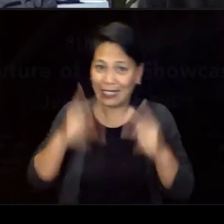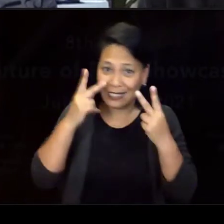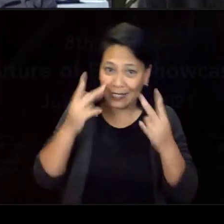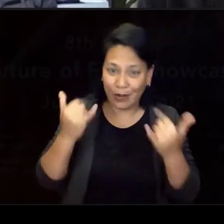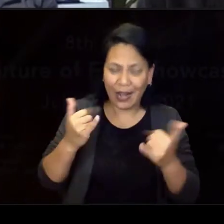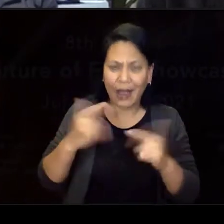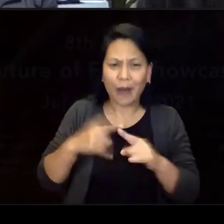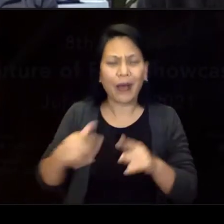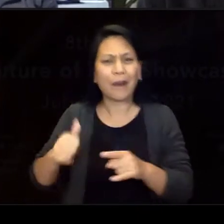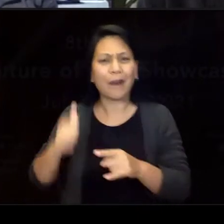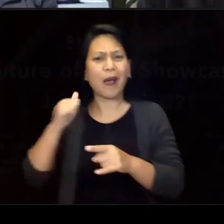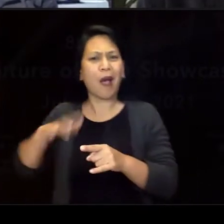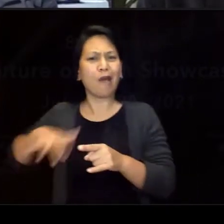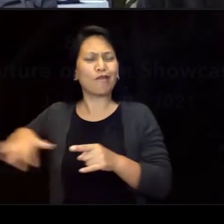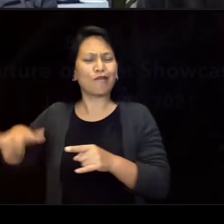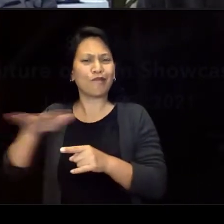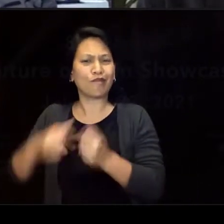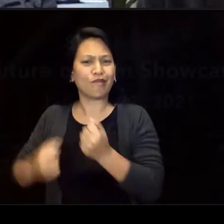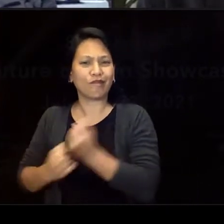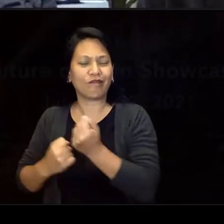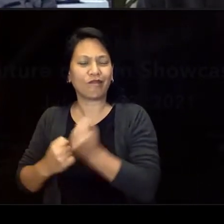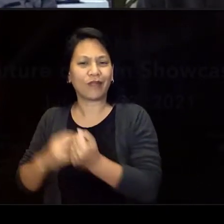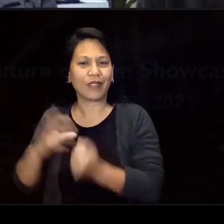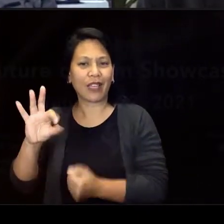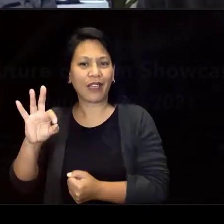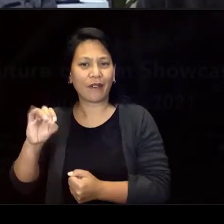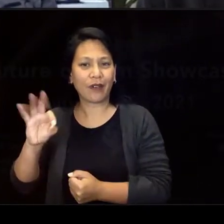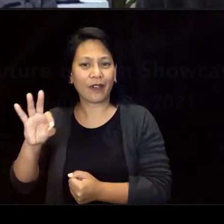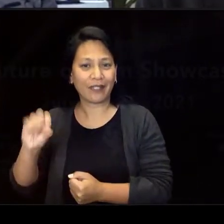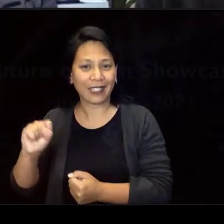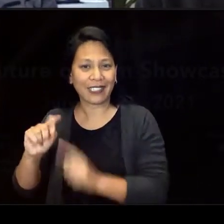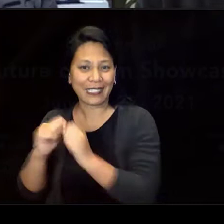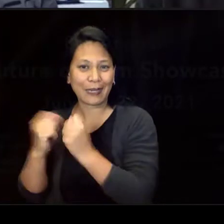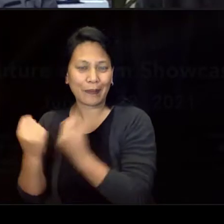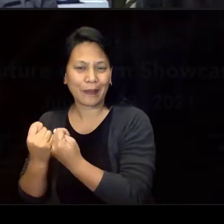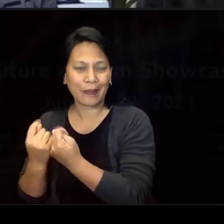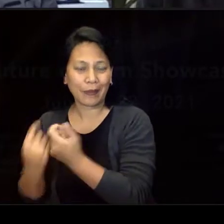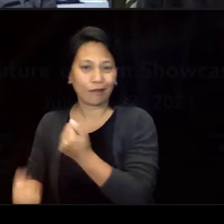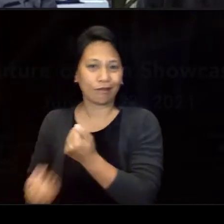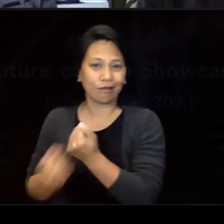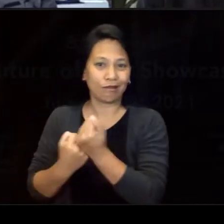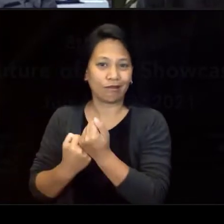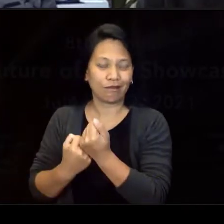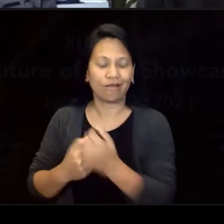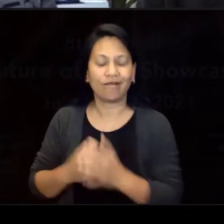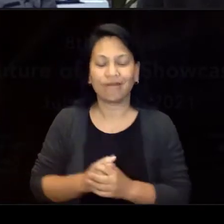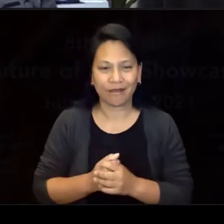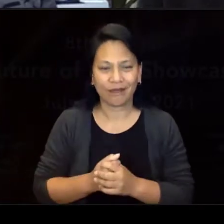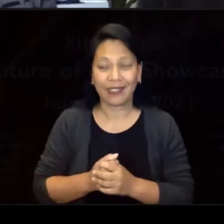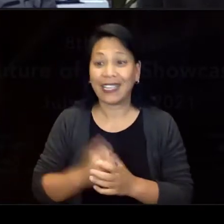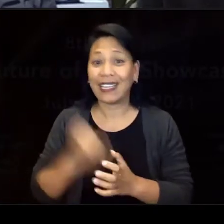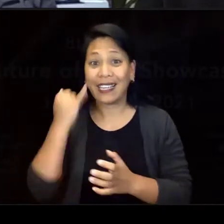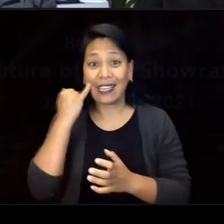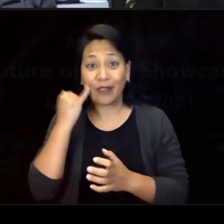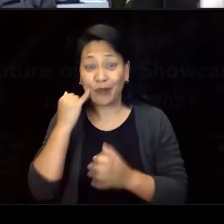And we have to shout them out, shout out to the FOFS team because without them, we would not be able to be here for this very juicy discussion.